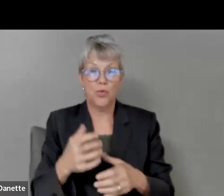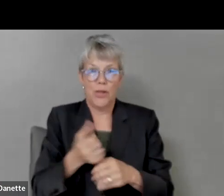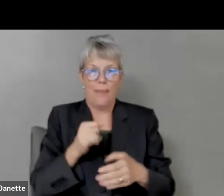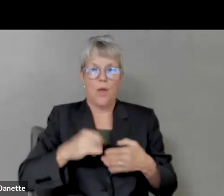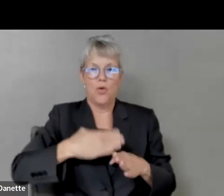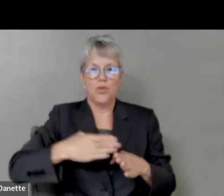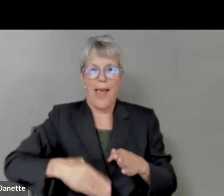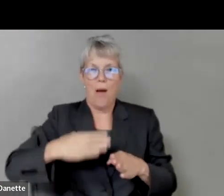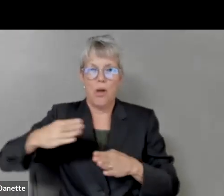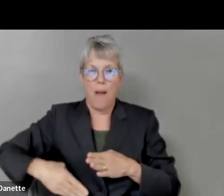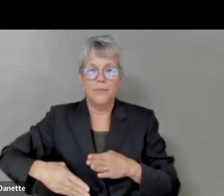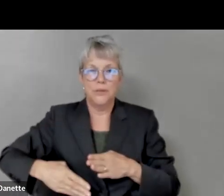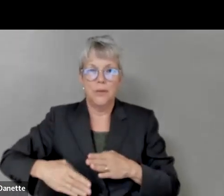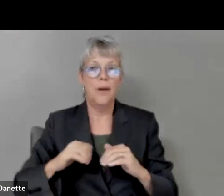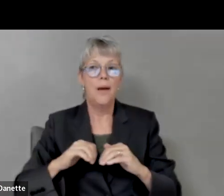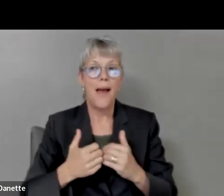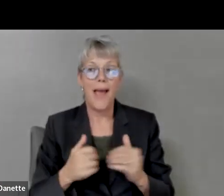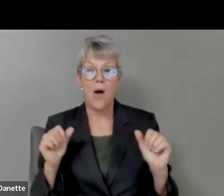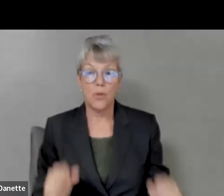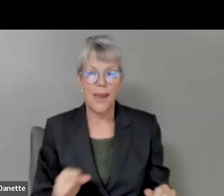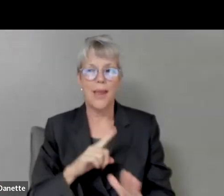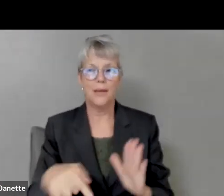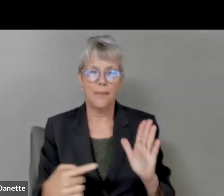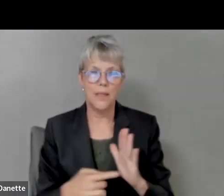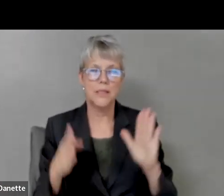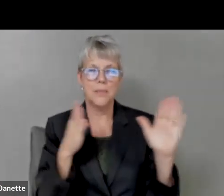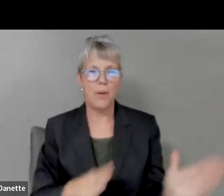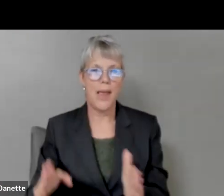Kelly Crosbie (she/her): How can this plan inspire change in our system?